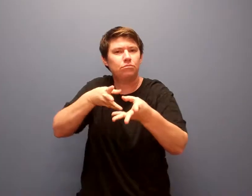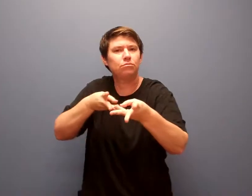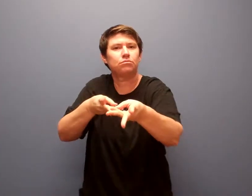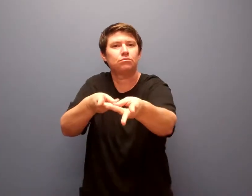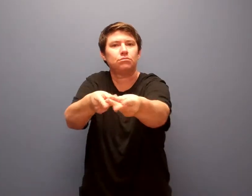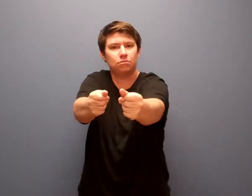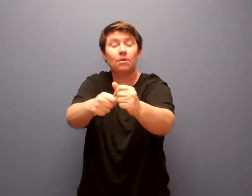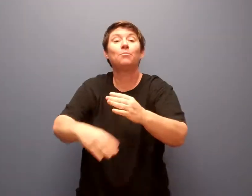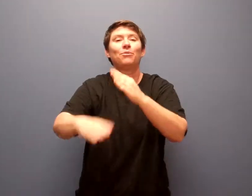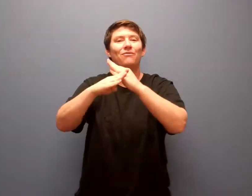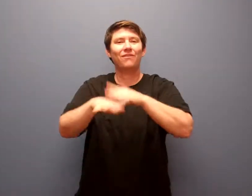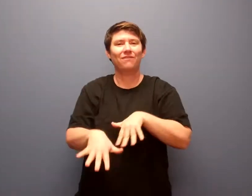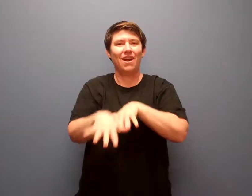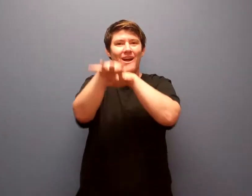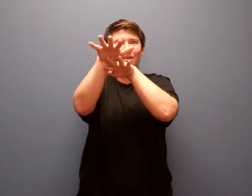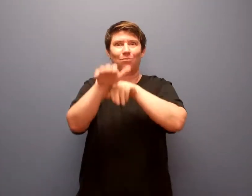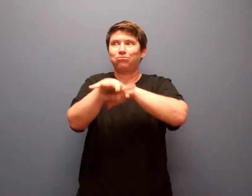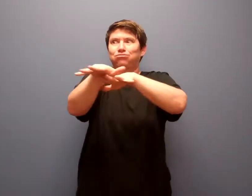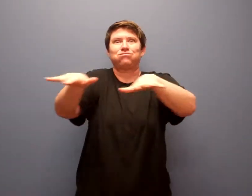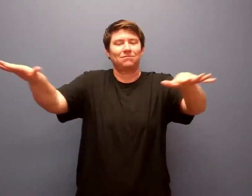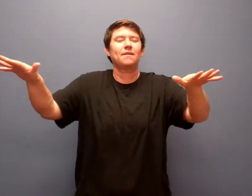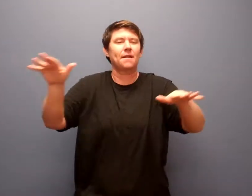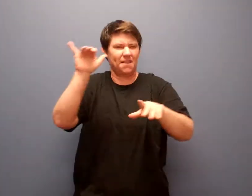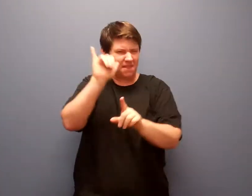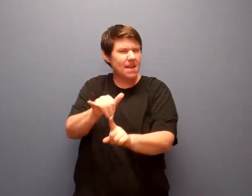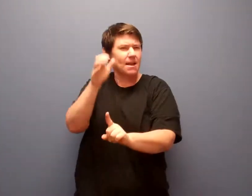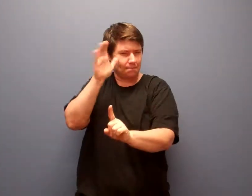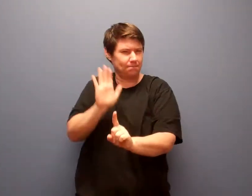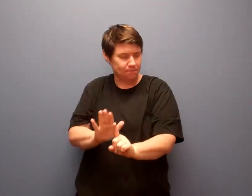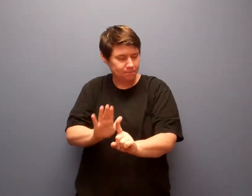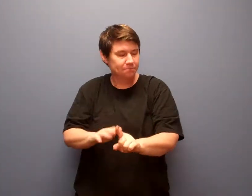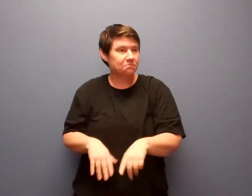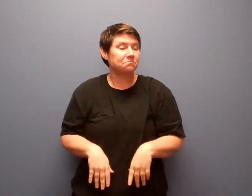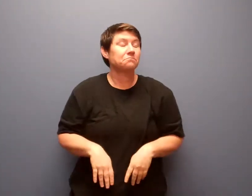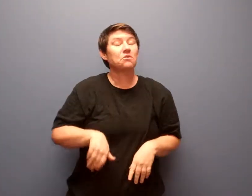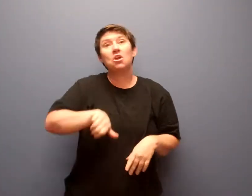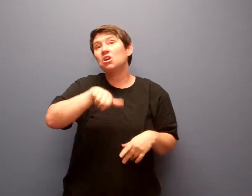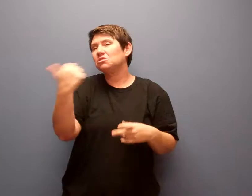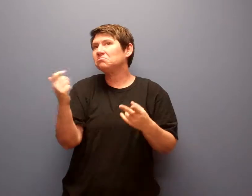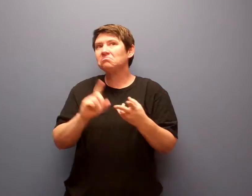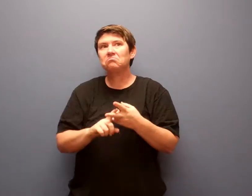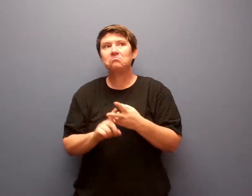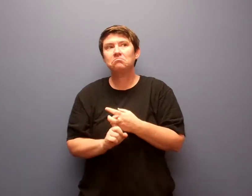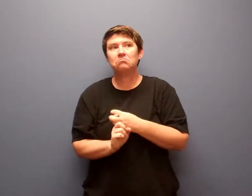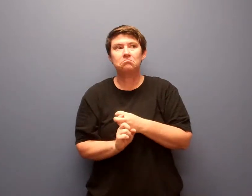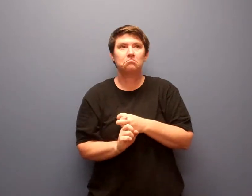and there is nothing blocking the flow of water, the water has a place for output.